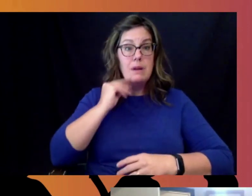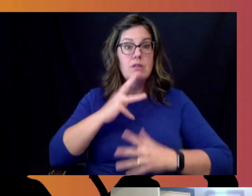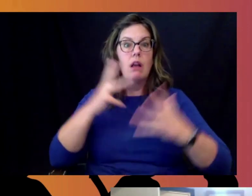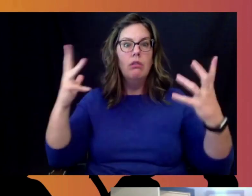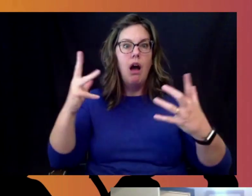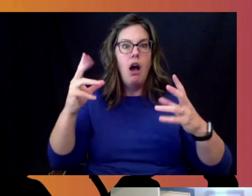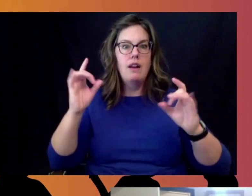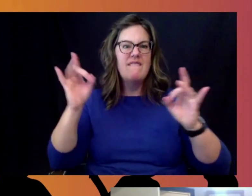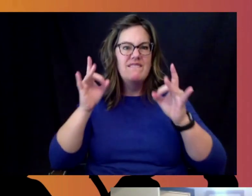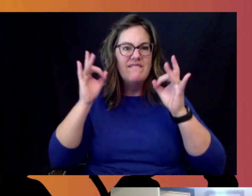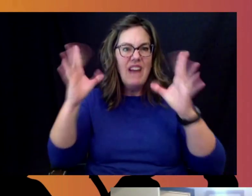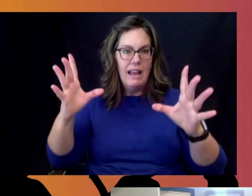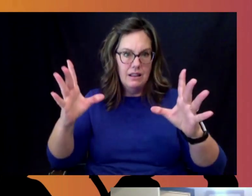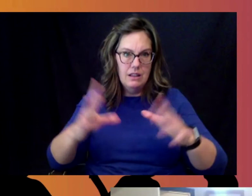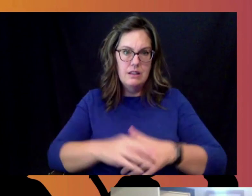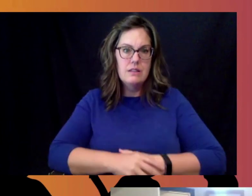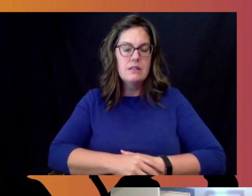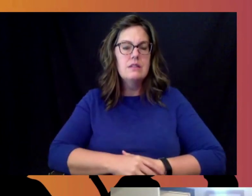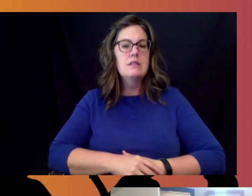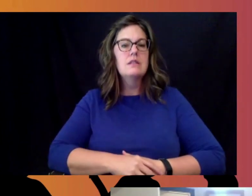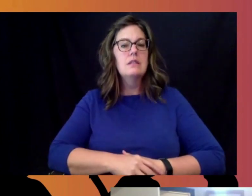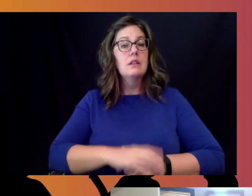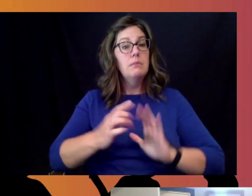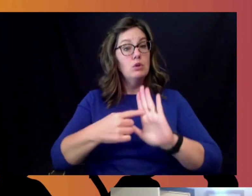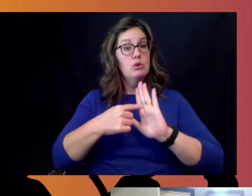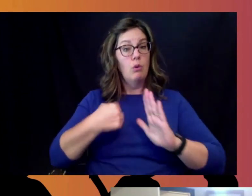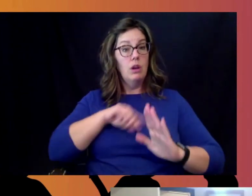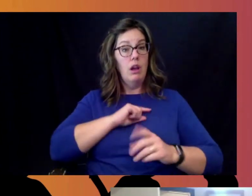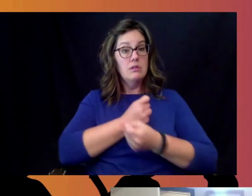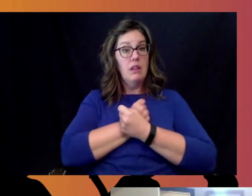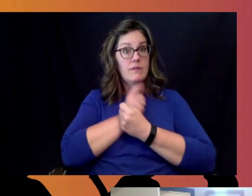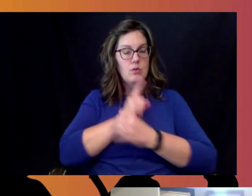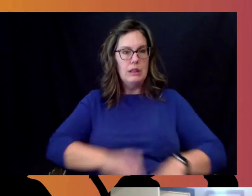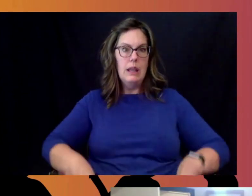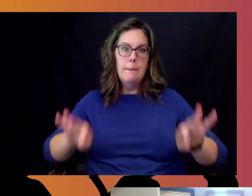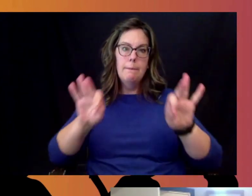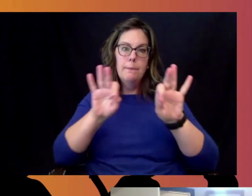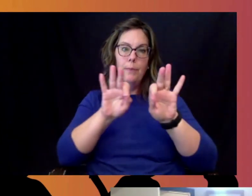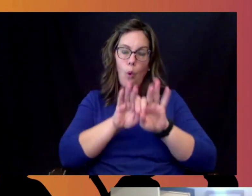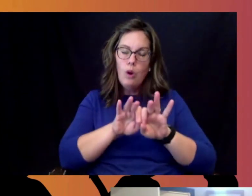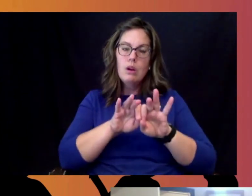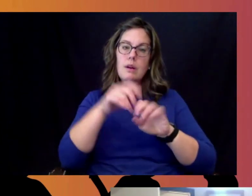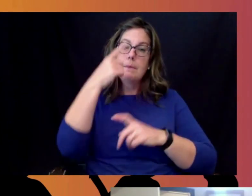the thing about showing ourselves love is very important because then we'll be able to appreciate